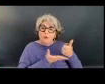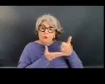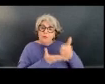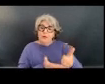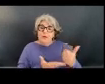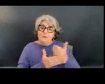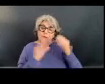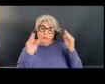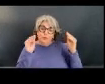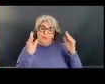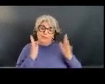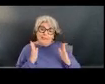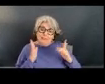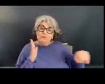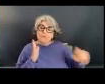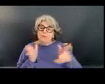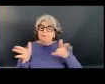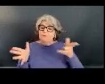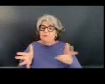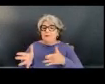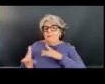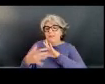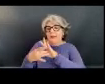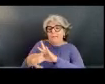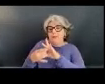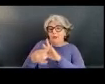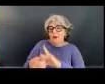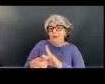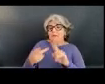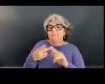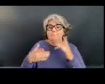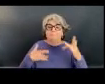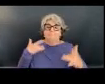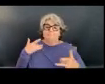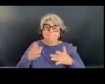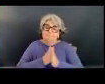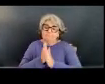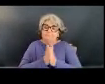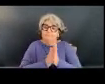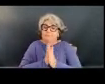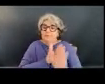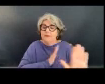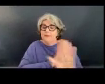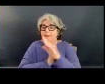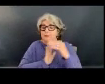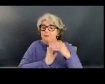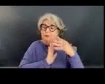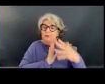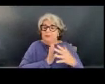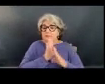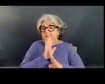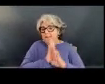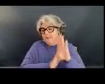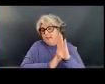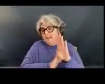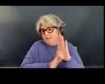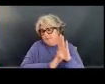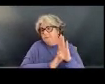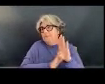they can foster a sense of belonging and an excitement for STEM in their students and create that pipeline of excitement.